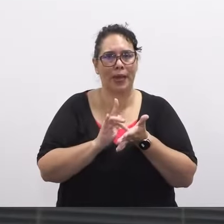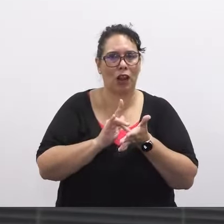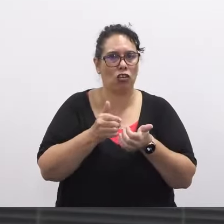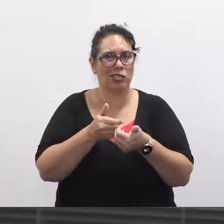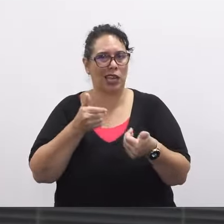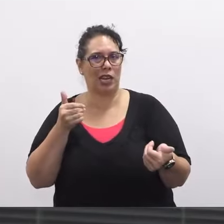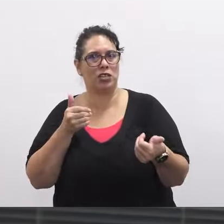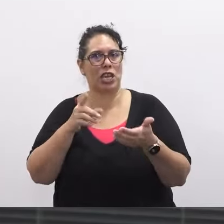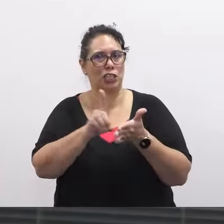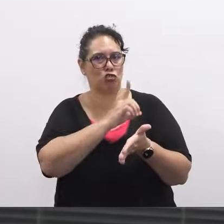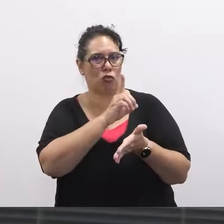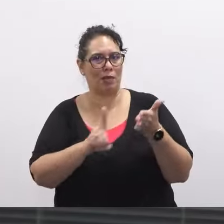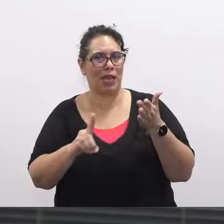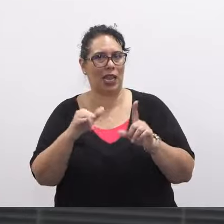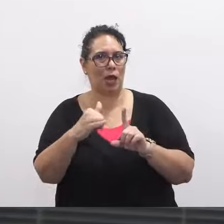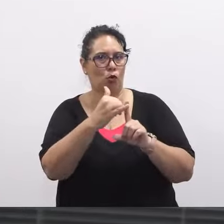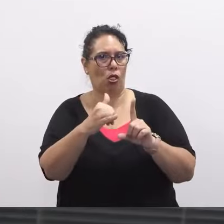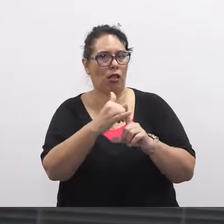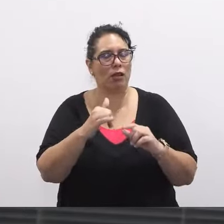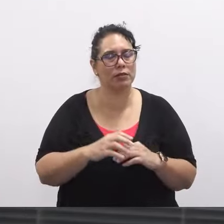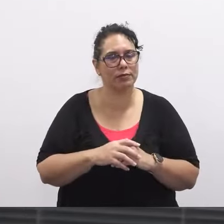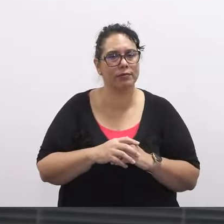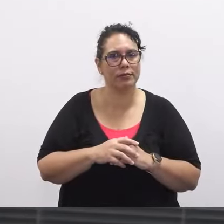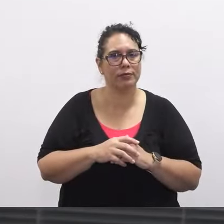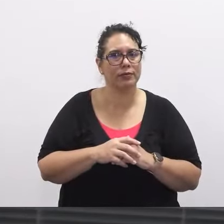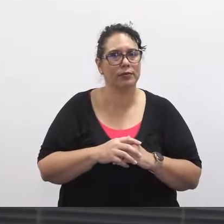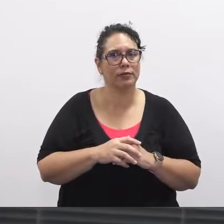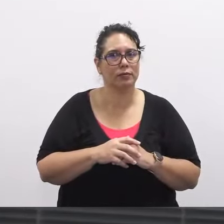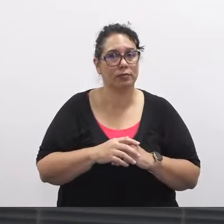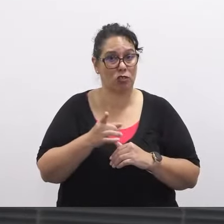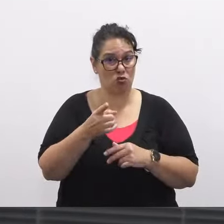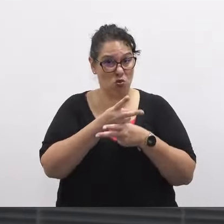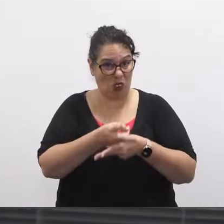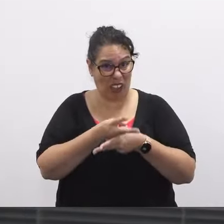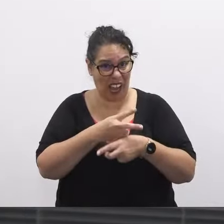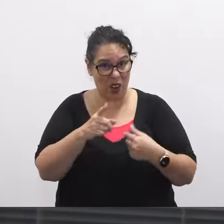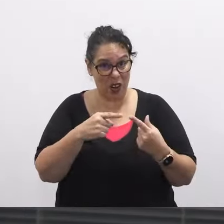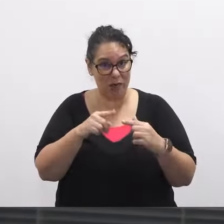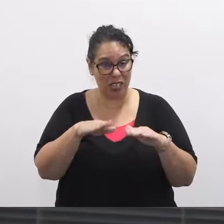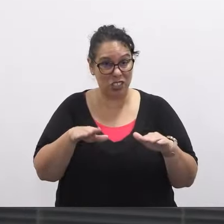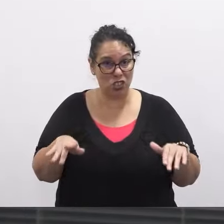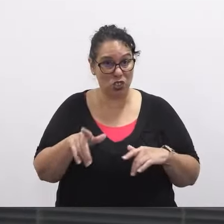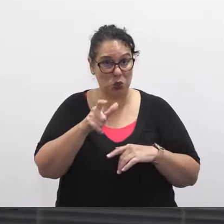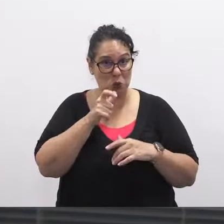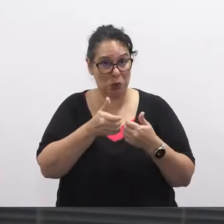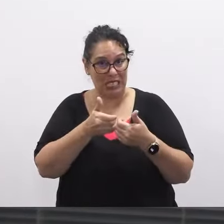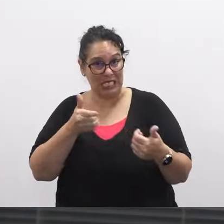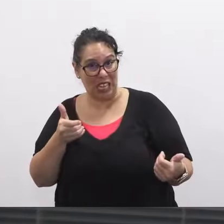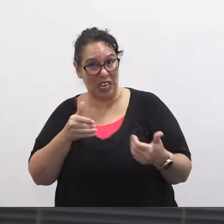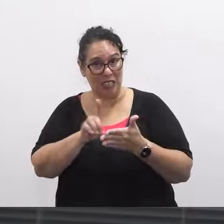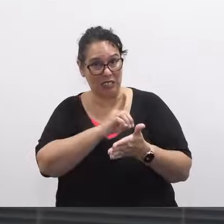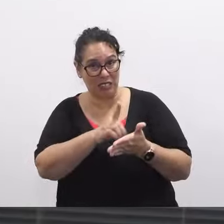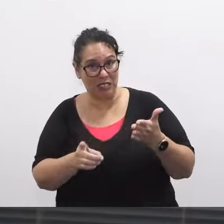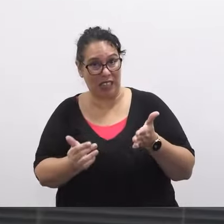discrimination, and bullying? Do you care about the children who are being segregated, discriminated against and bullied